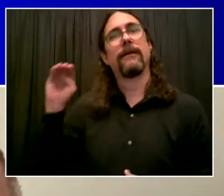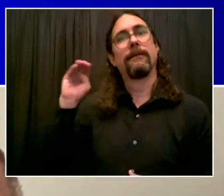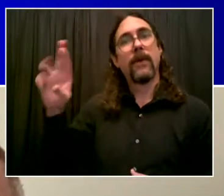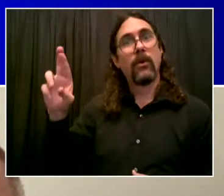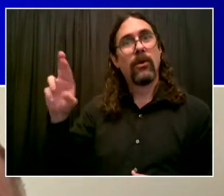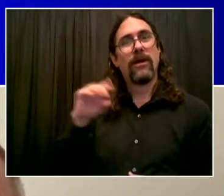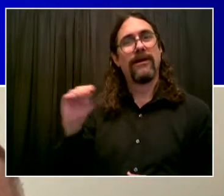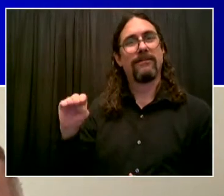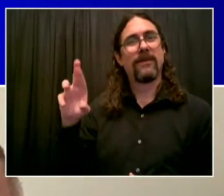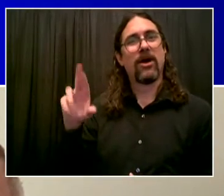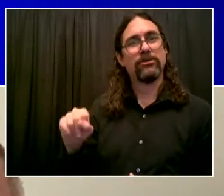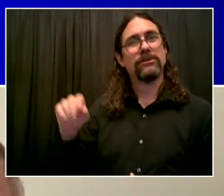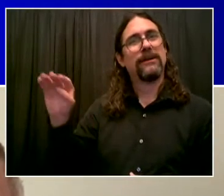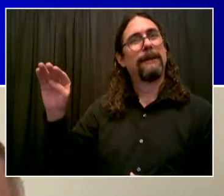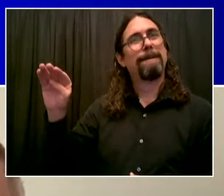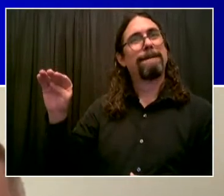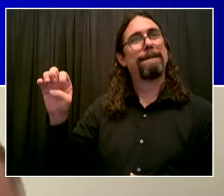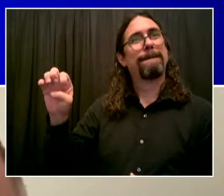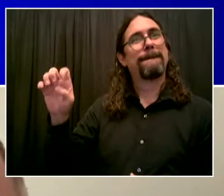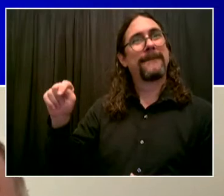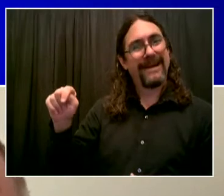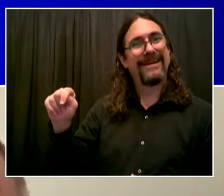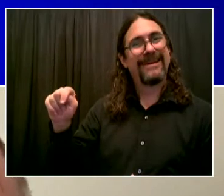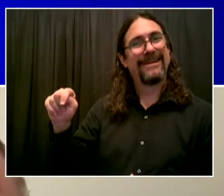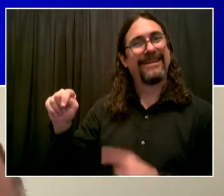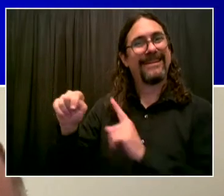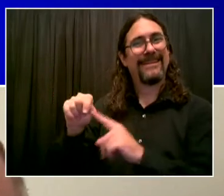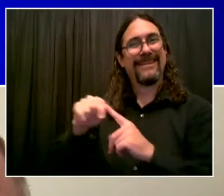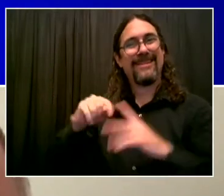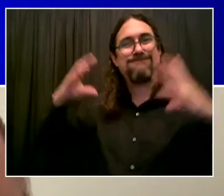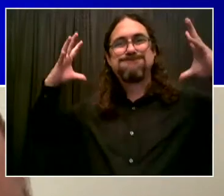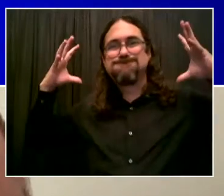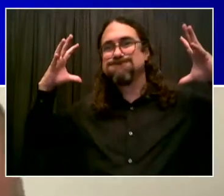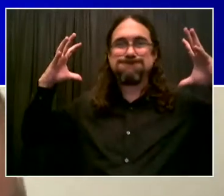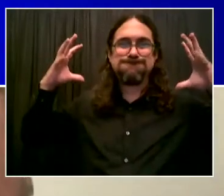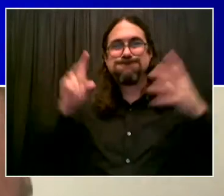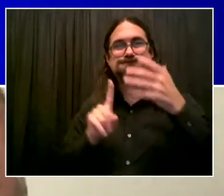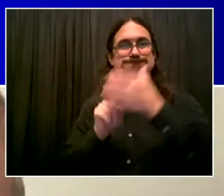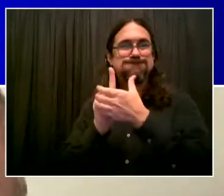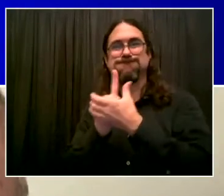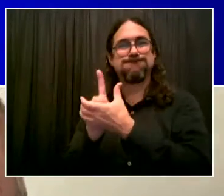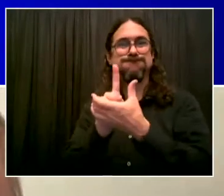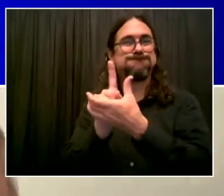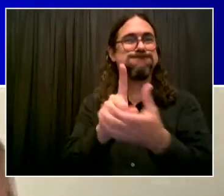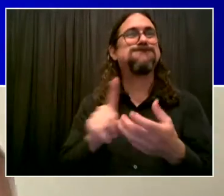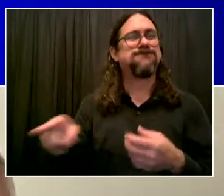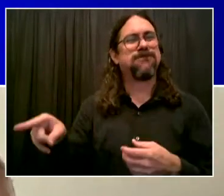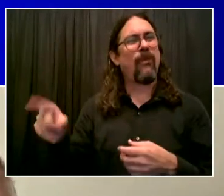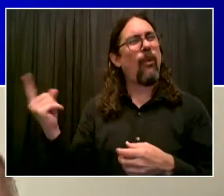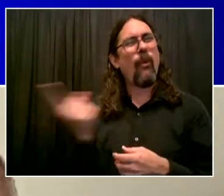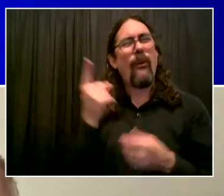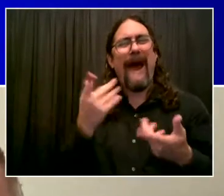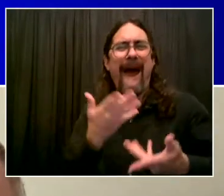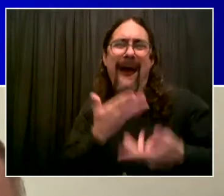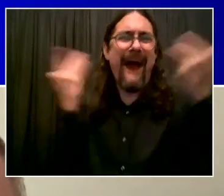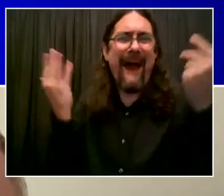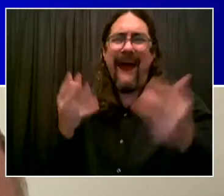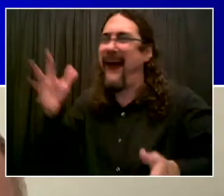SPEICAL THANKS TO MR. AND MRS. METS . THERE POPULAR